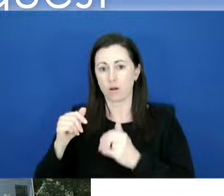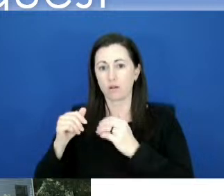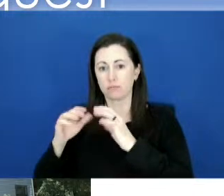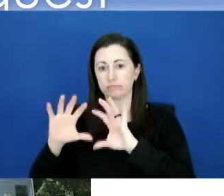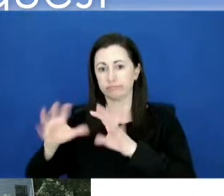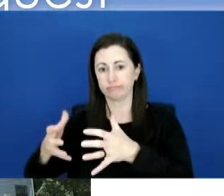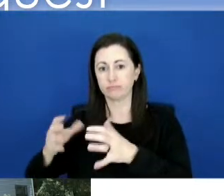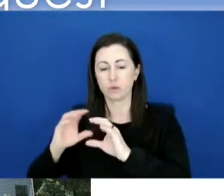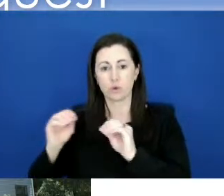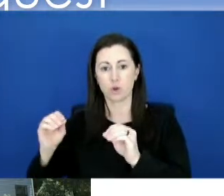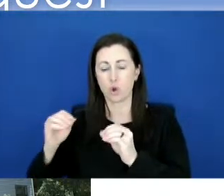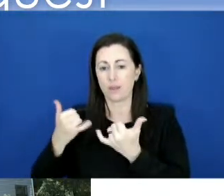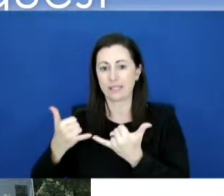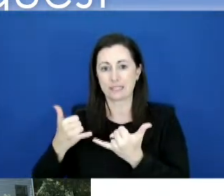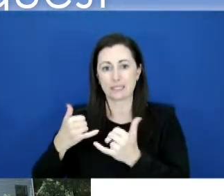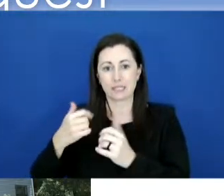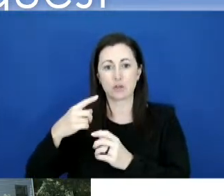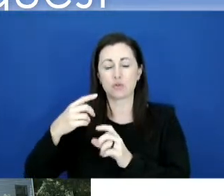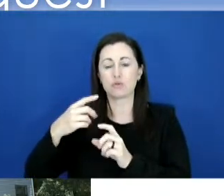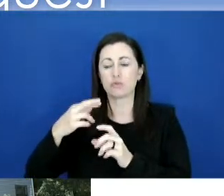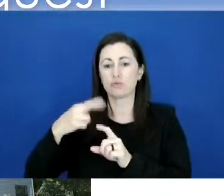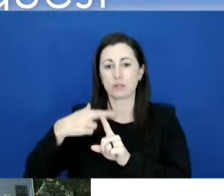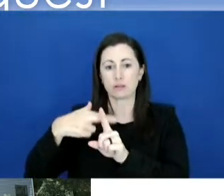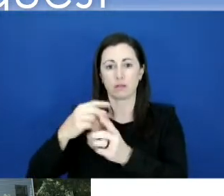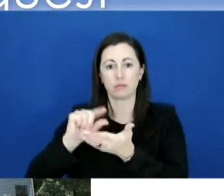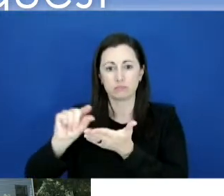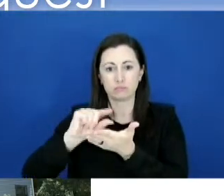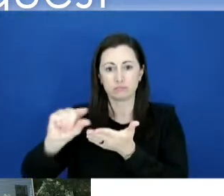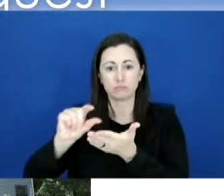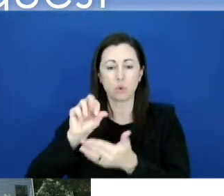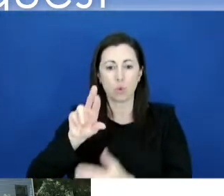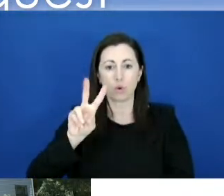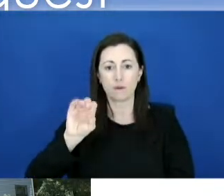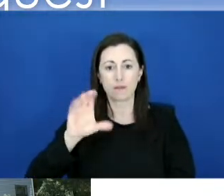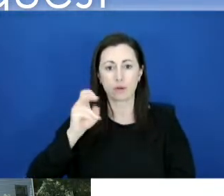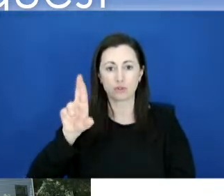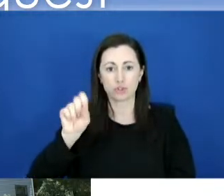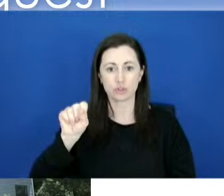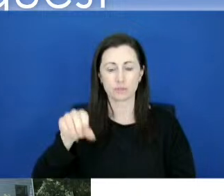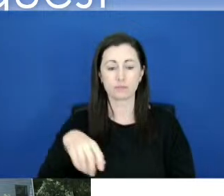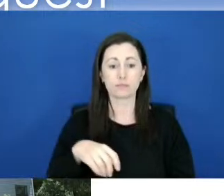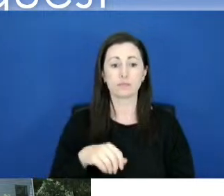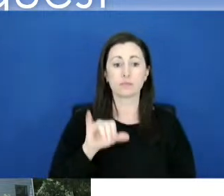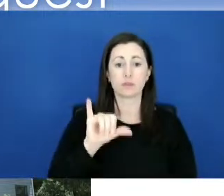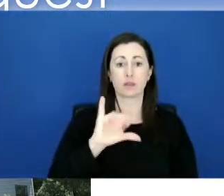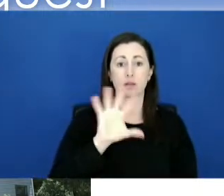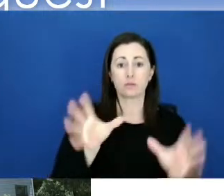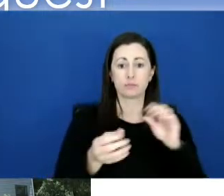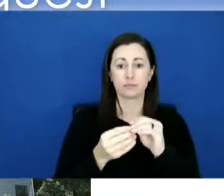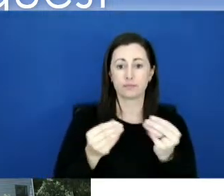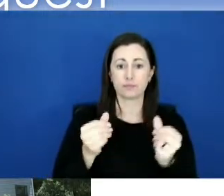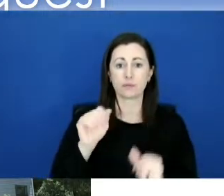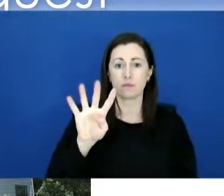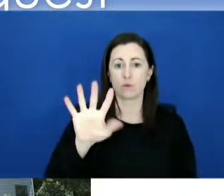WILL BE SEVEN UNITS SET ASIDE